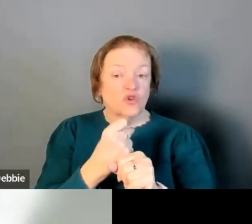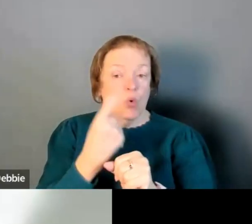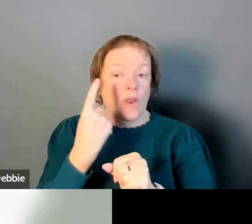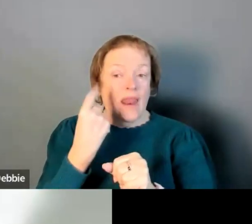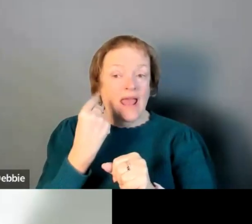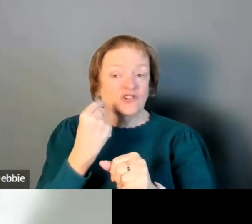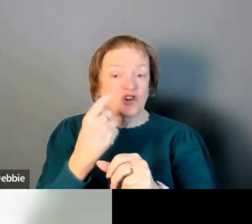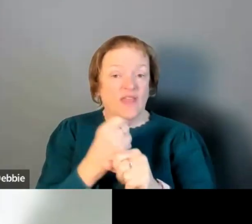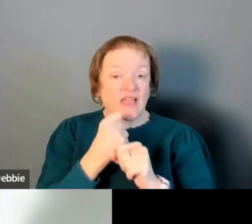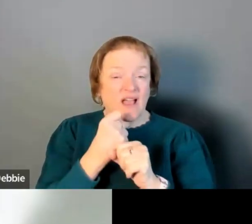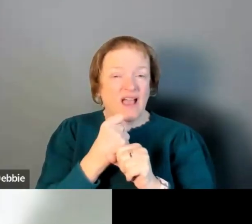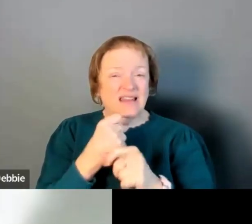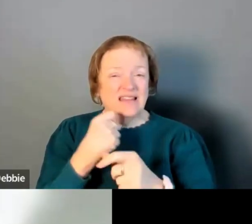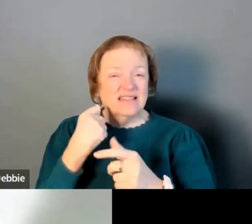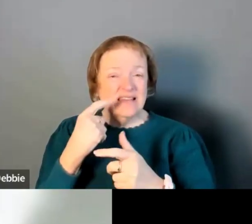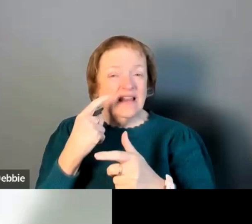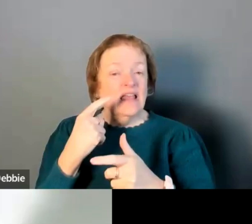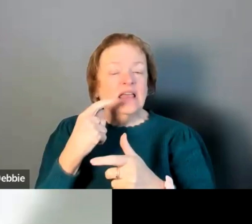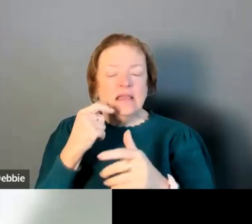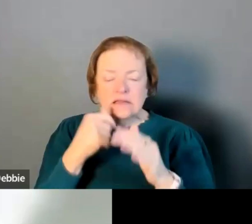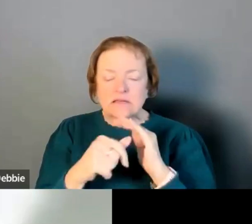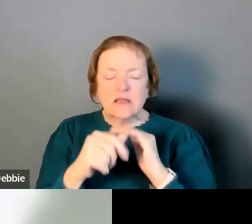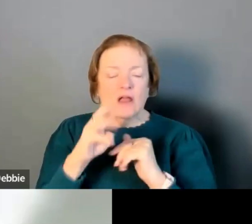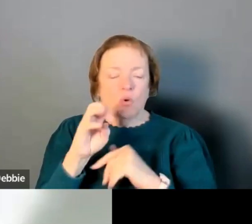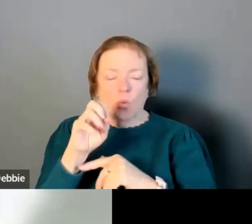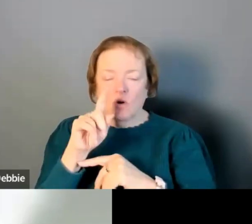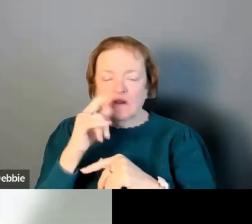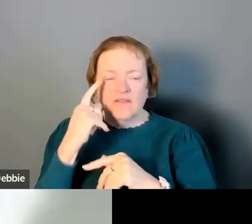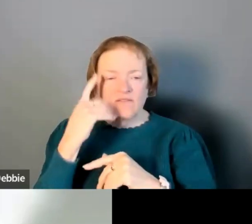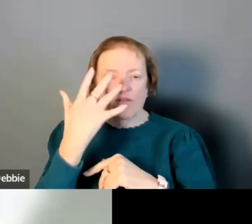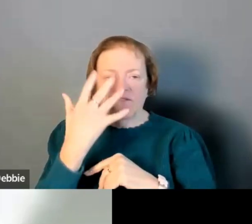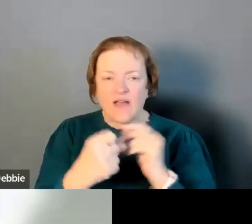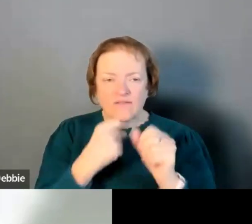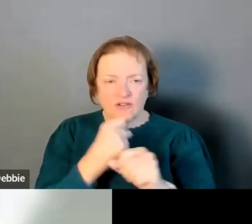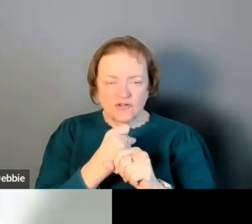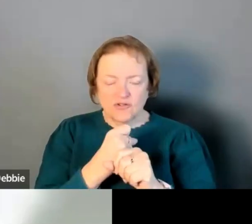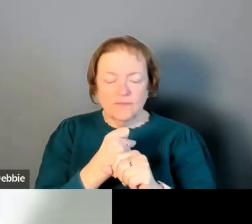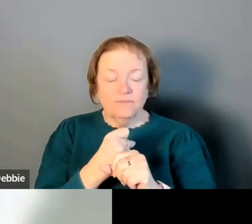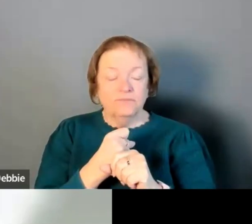oh, it is not it is, it is under warranty for 5 years. They only have one loss or damage.